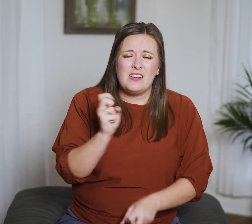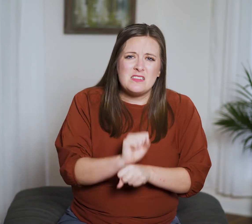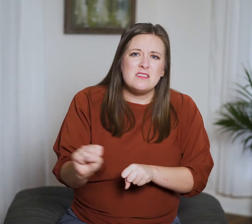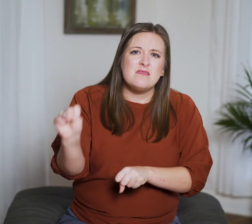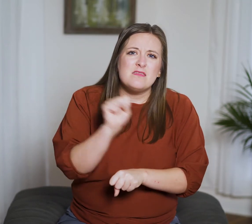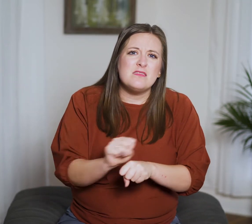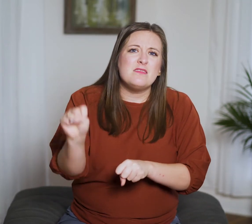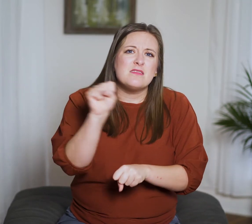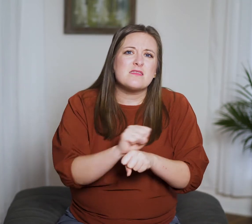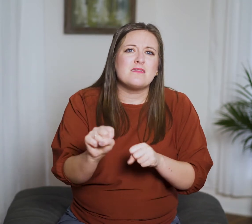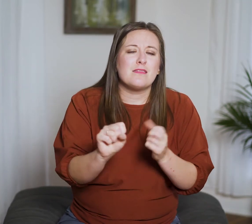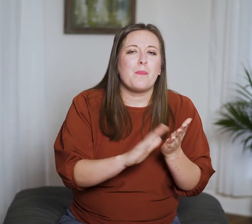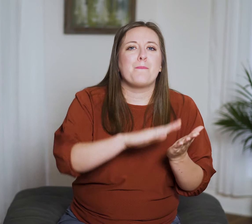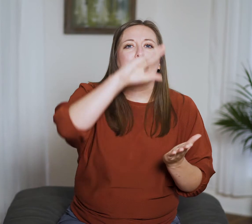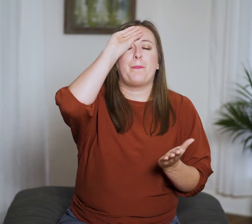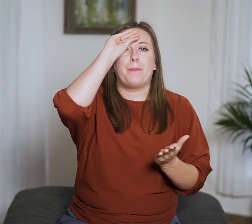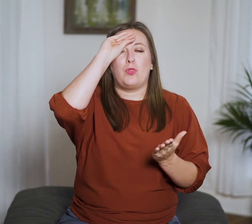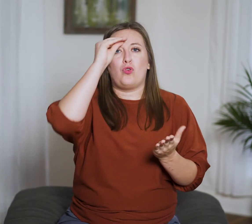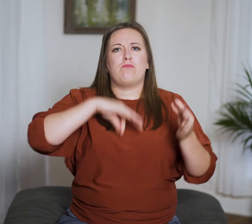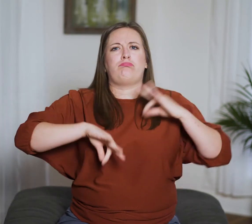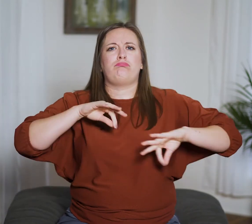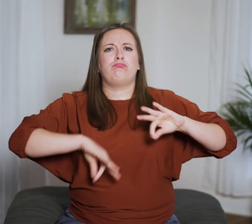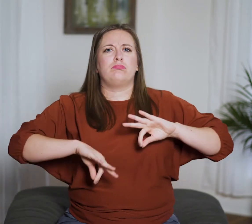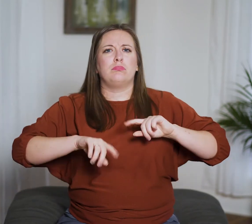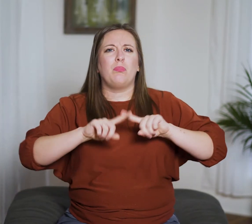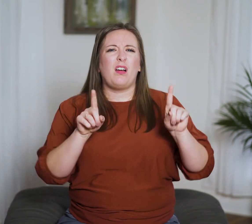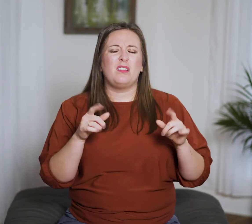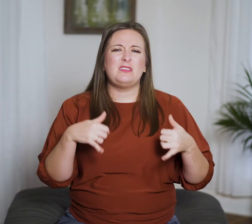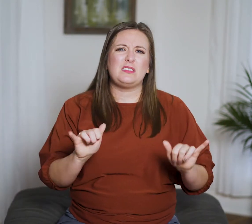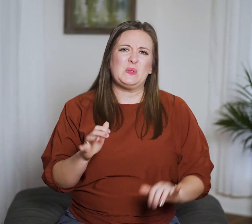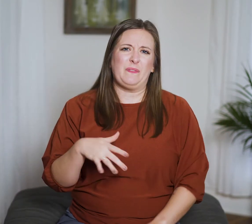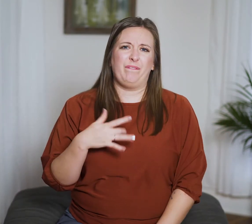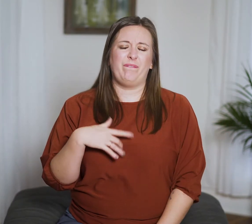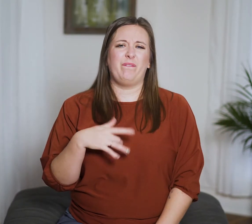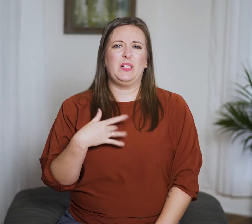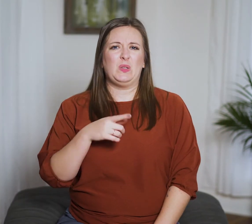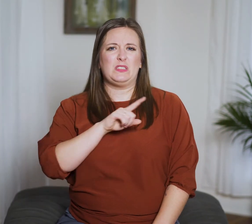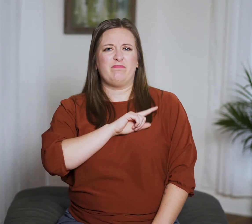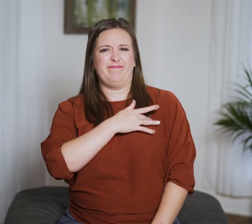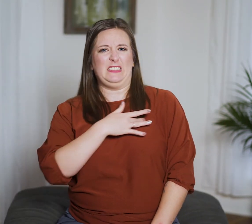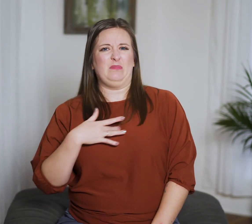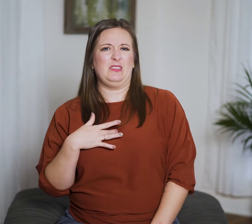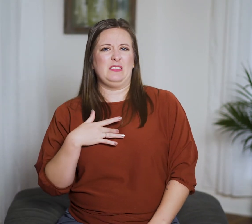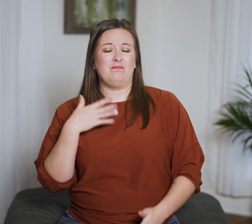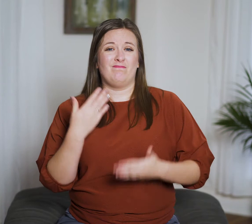He’s worked hard, he’s learned many things, yet he still feels empty—